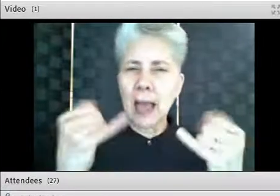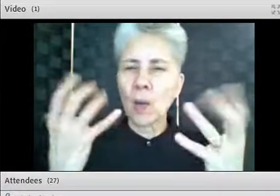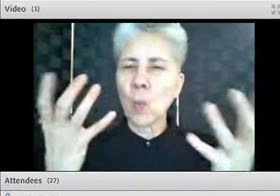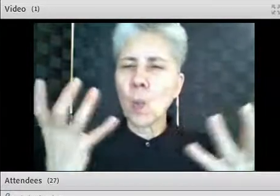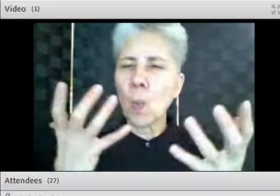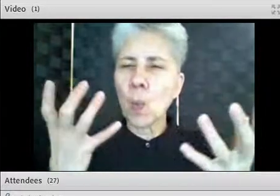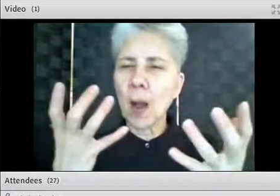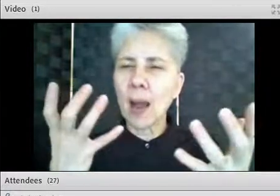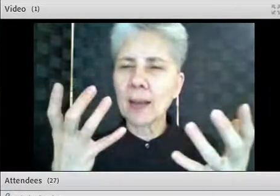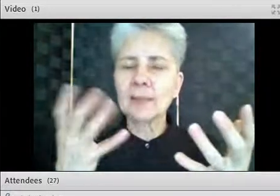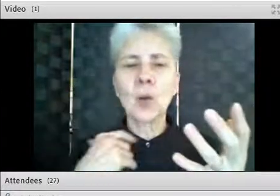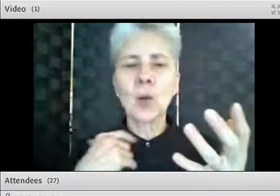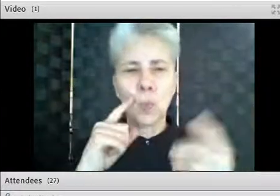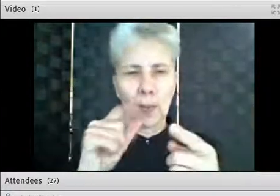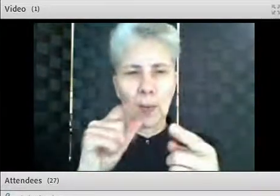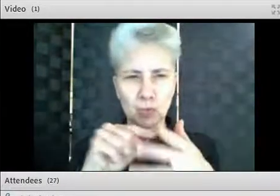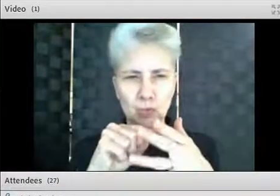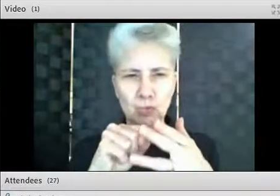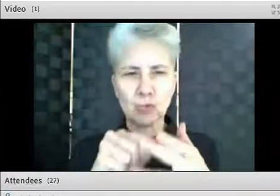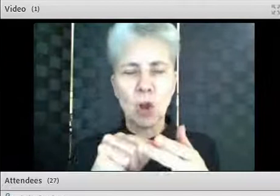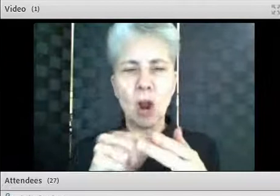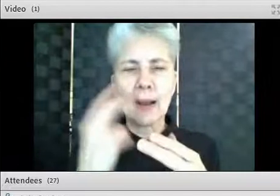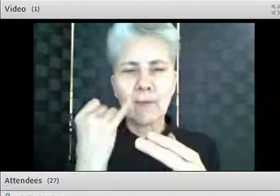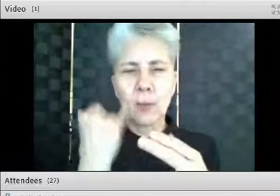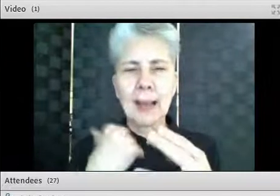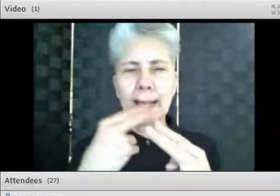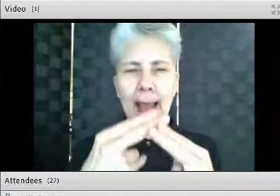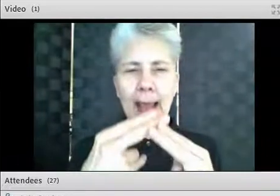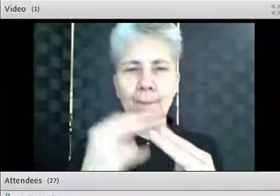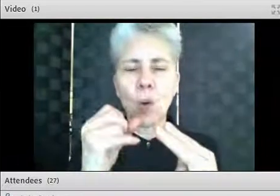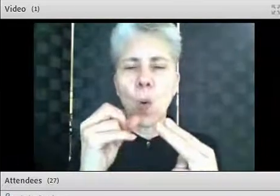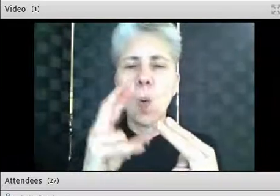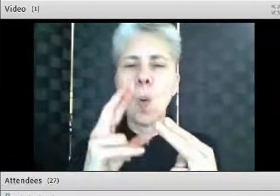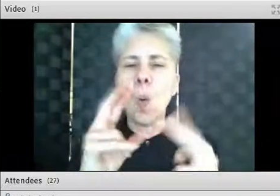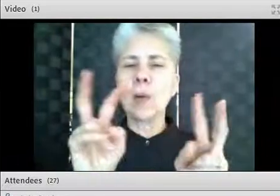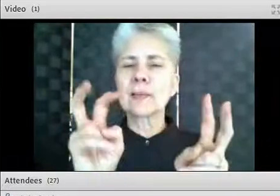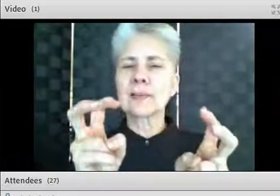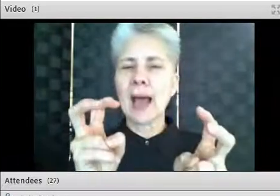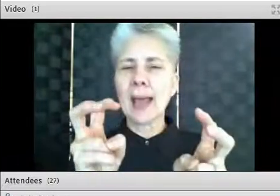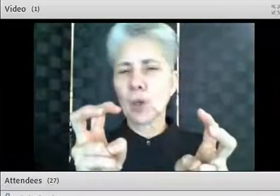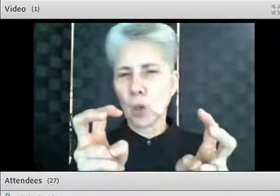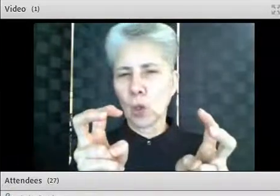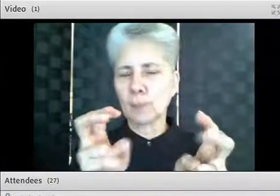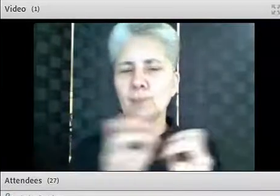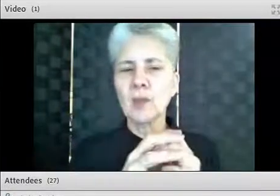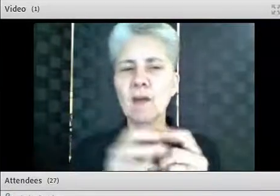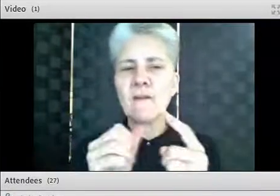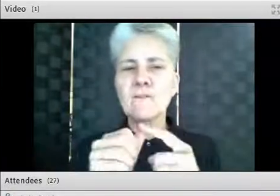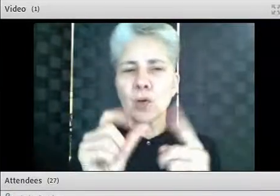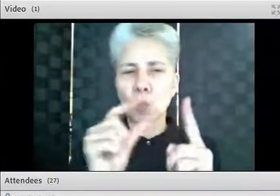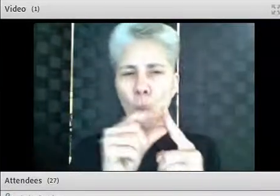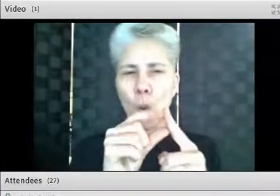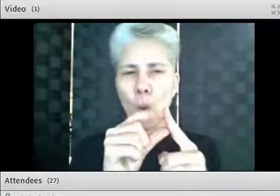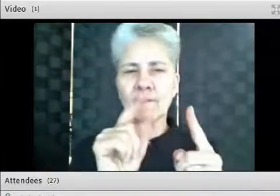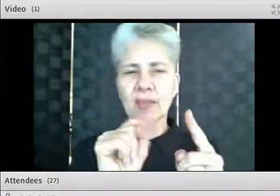is where we would go if we had a name, or if we have a title main entry, the first word of the title